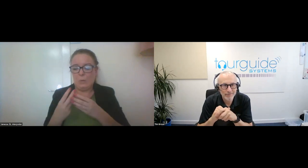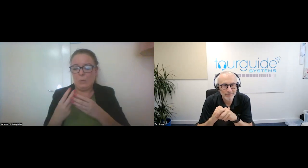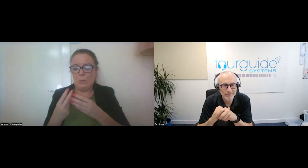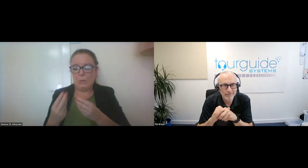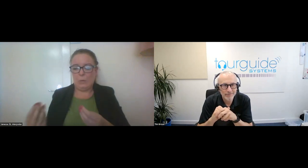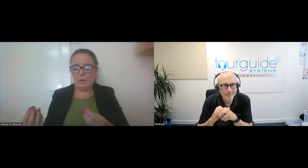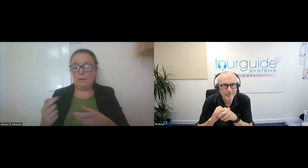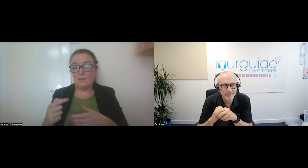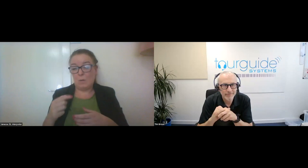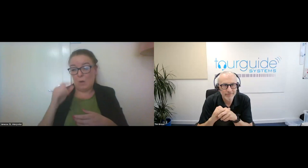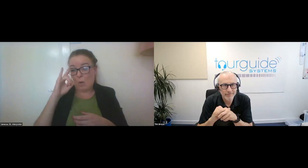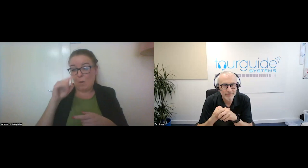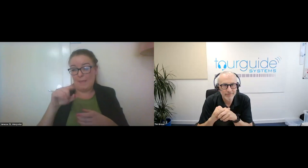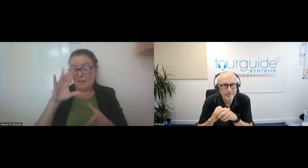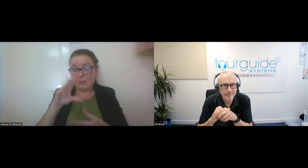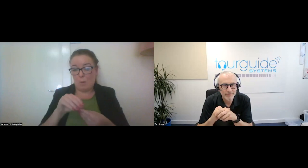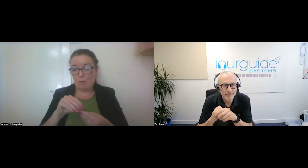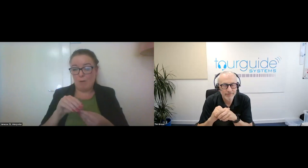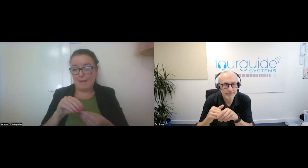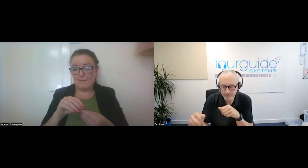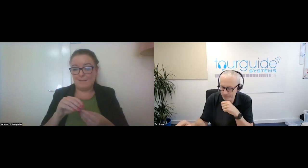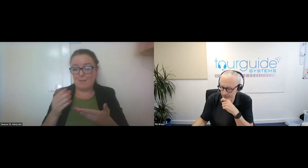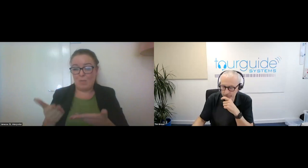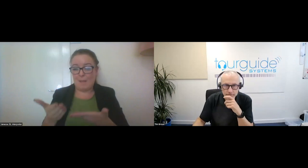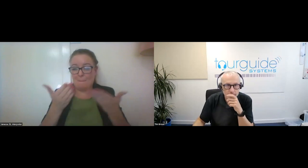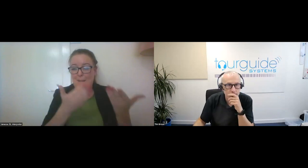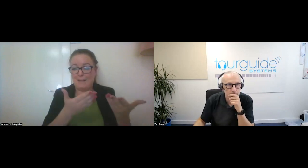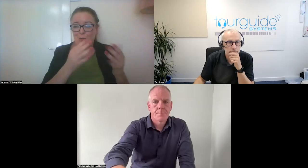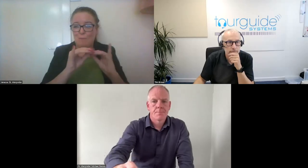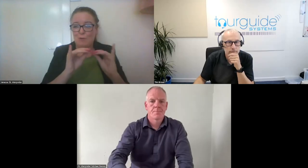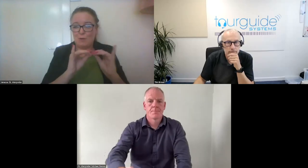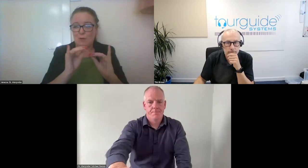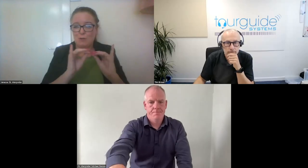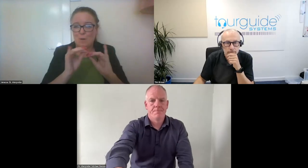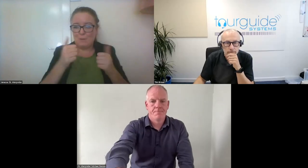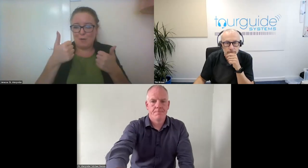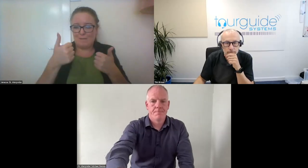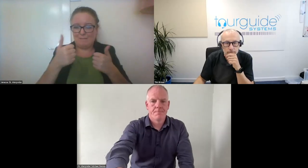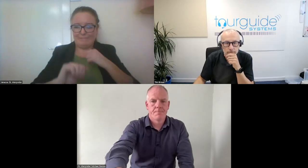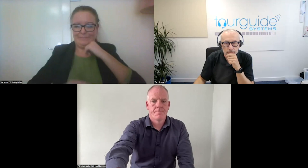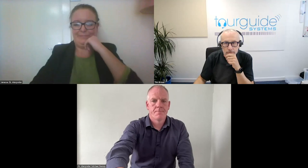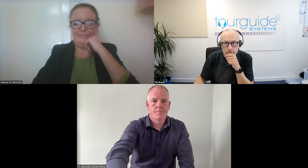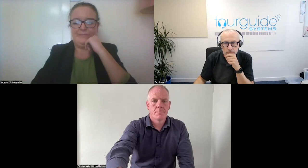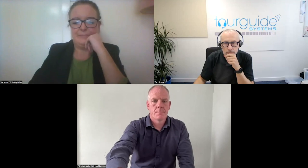Yeah, and just one other question for you, Tim.